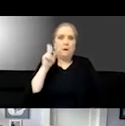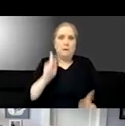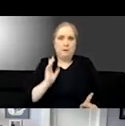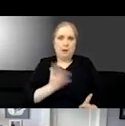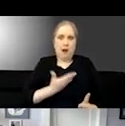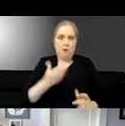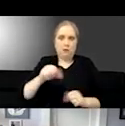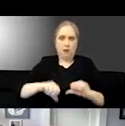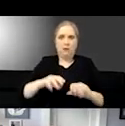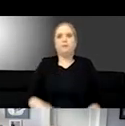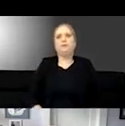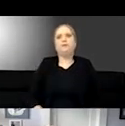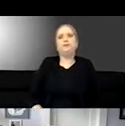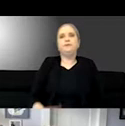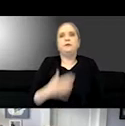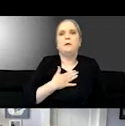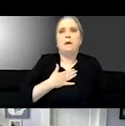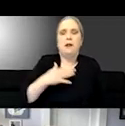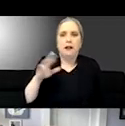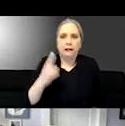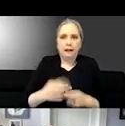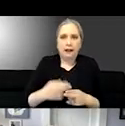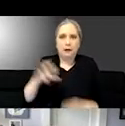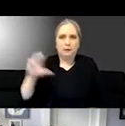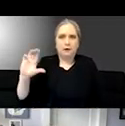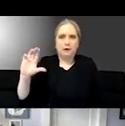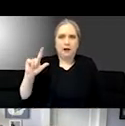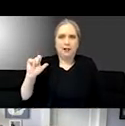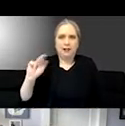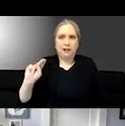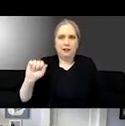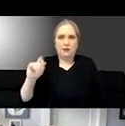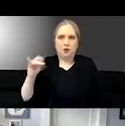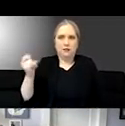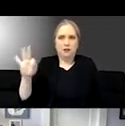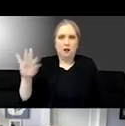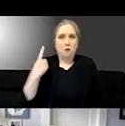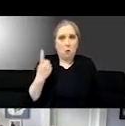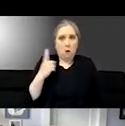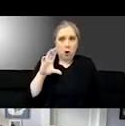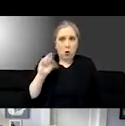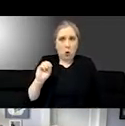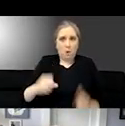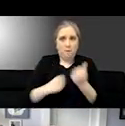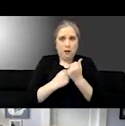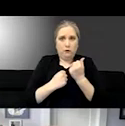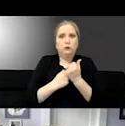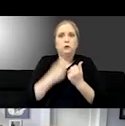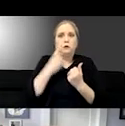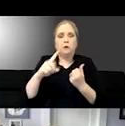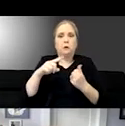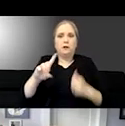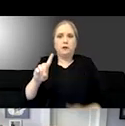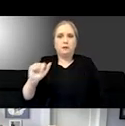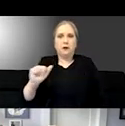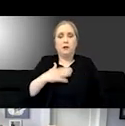My name is Colleen Starkloff and I'm one of the co-founders of the Starkloff Disability Institute. My late husband Max Starkloff and I along with our dear friend David new Burger, all persons with disabilities, establish